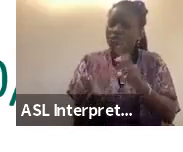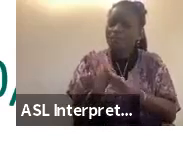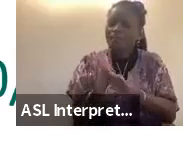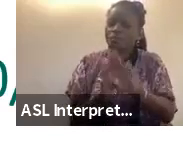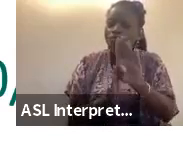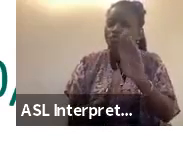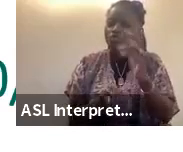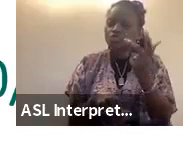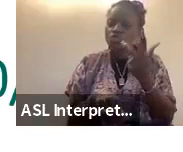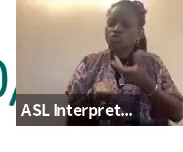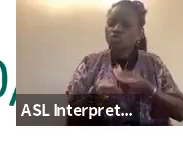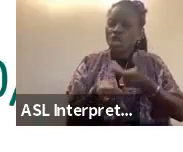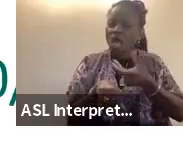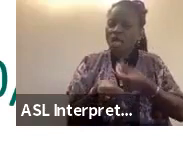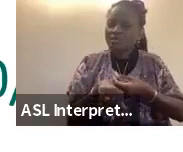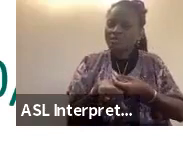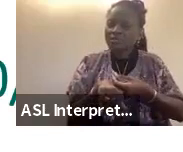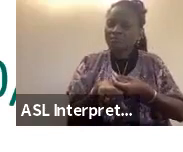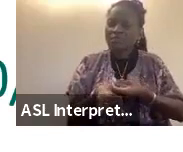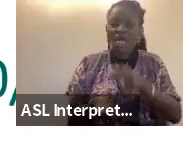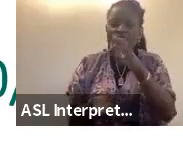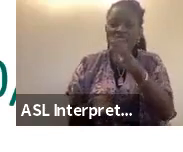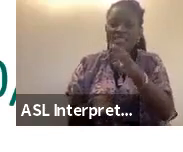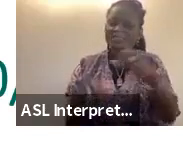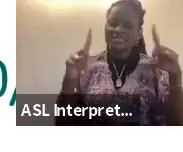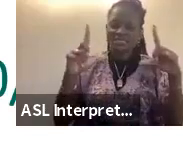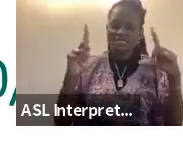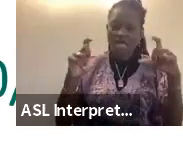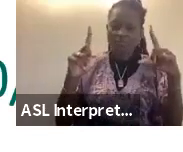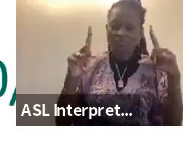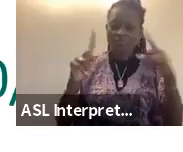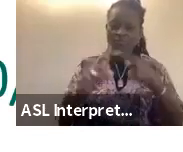this is a snapshot of our data from this past Sunday.